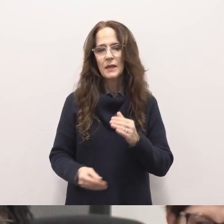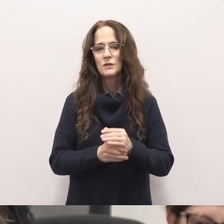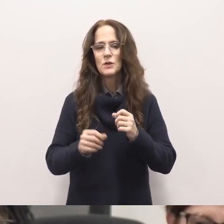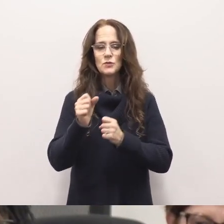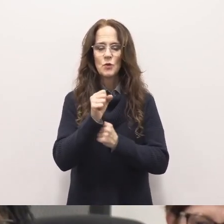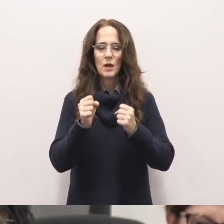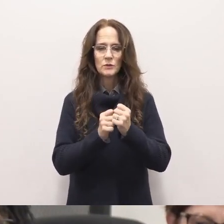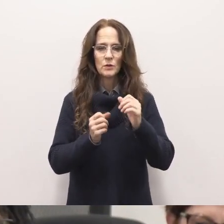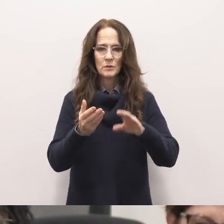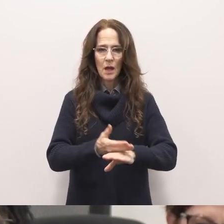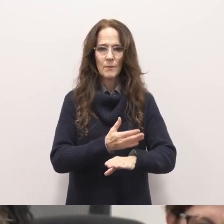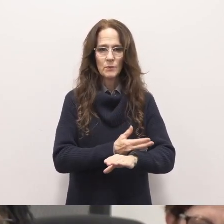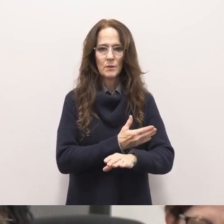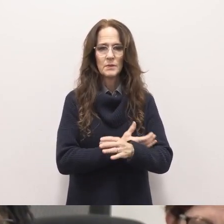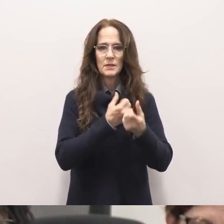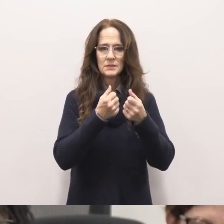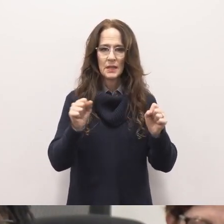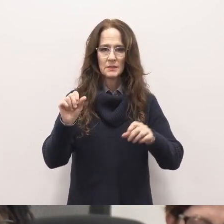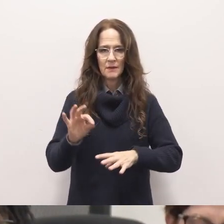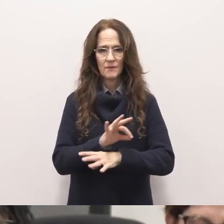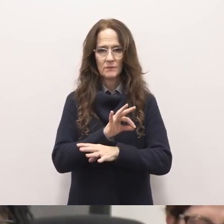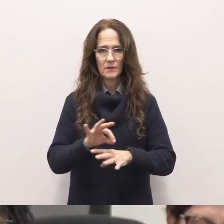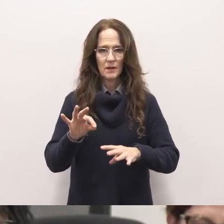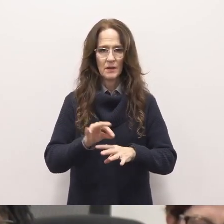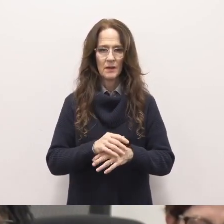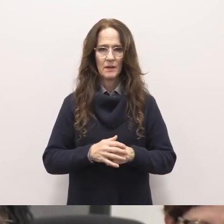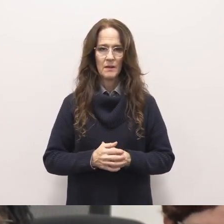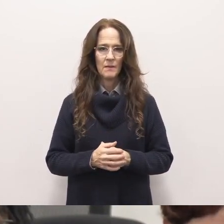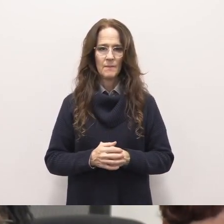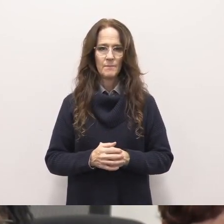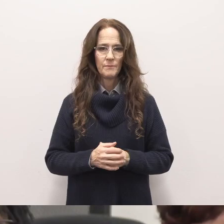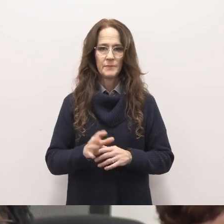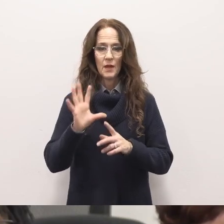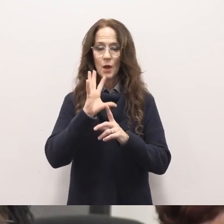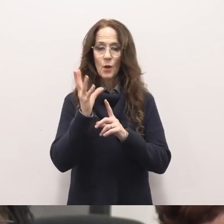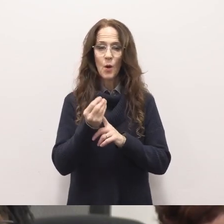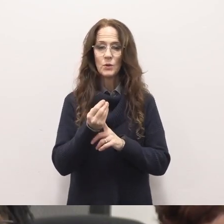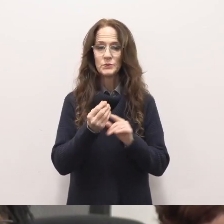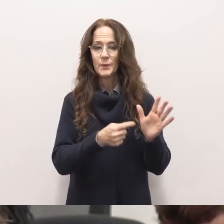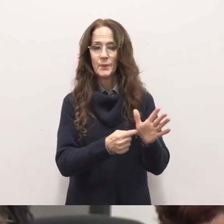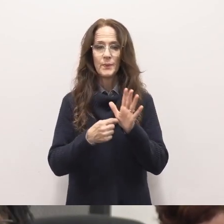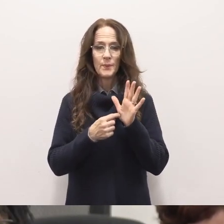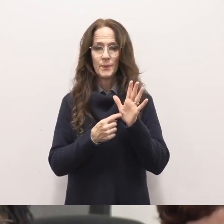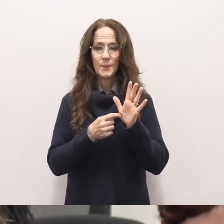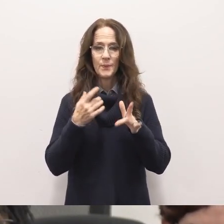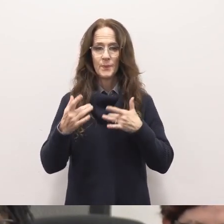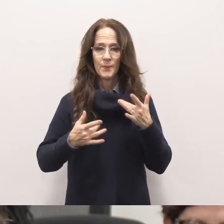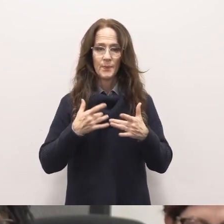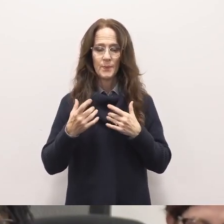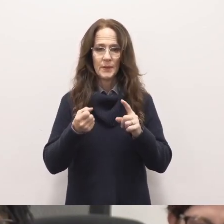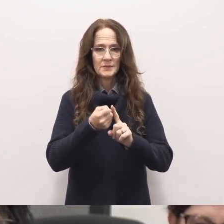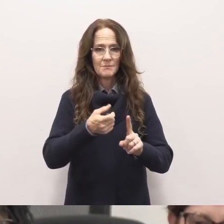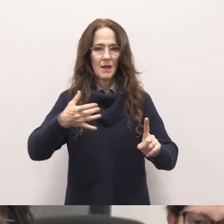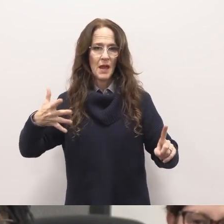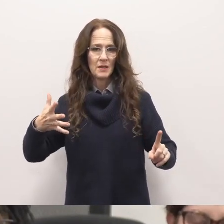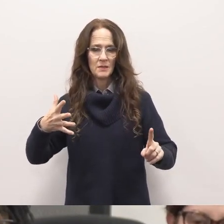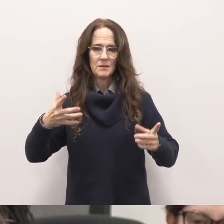to improve safety and functionality. For our cultural highlights, our cultural initiatives have expanded and flourished this year.